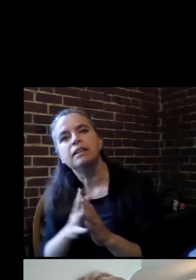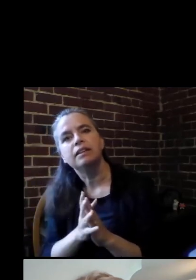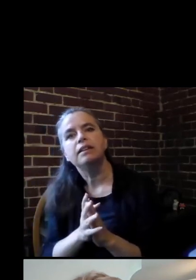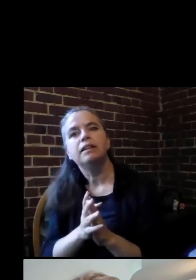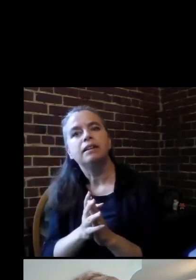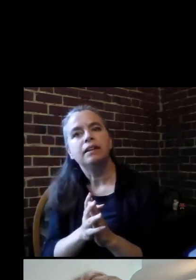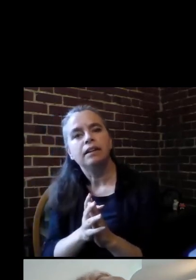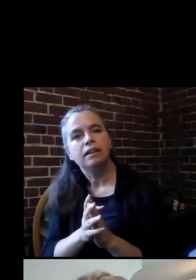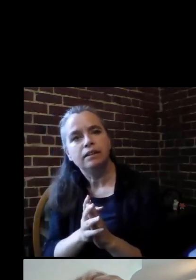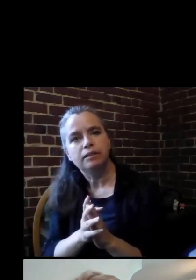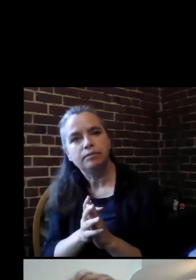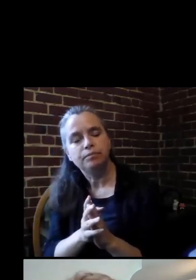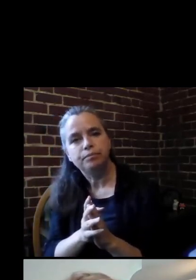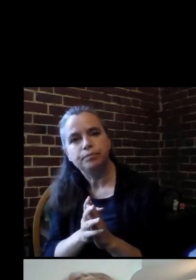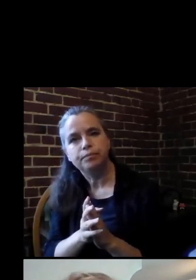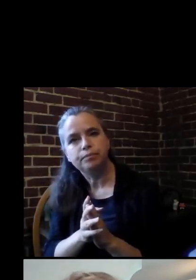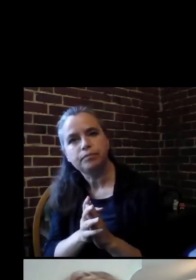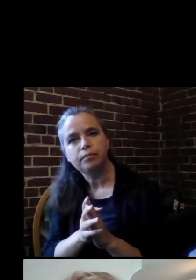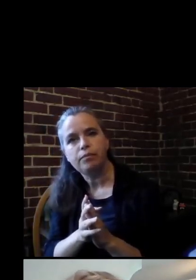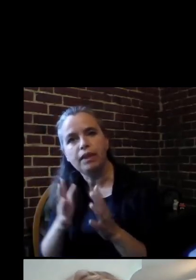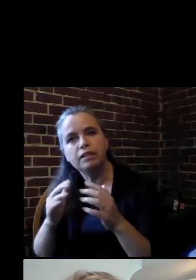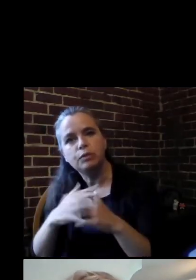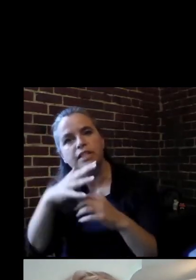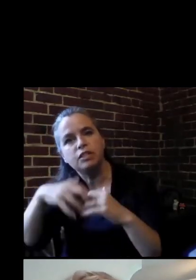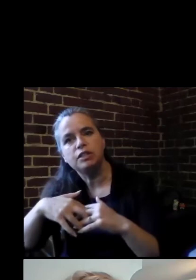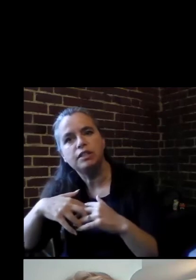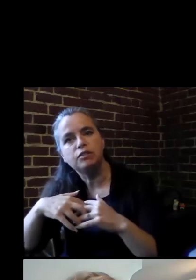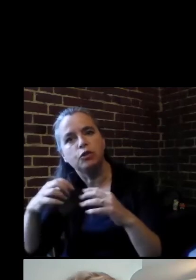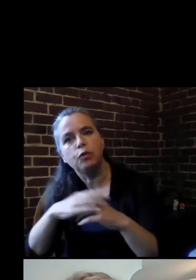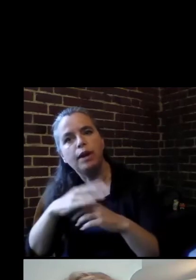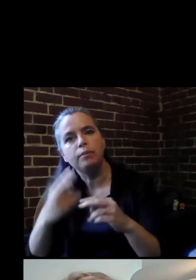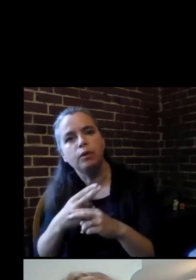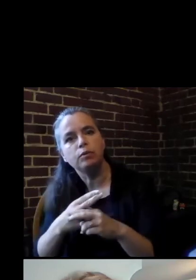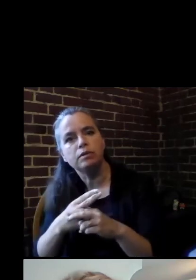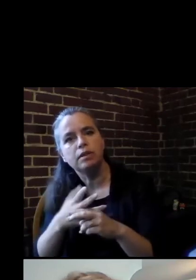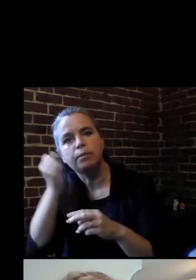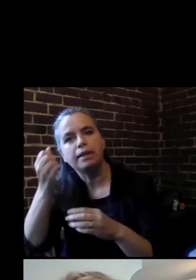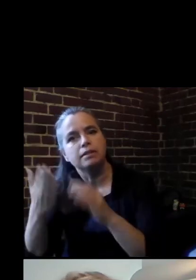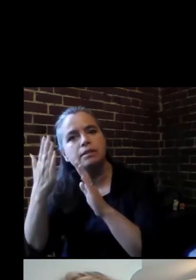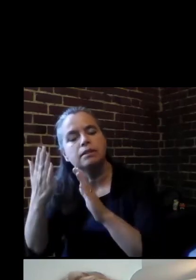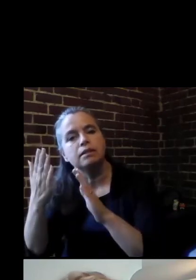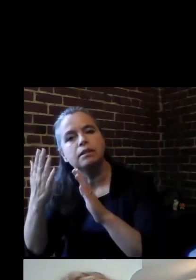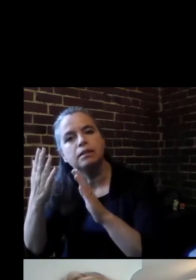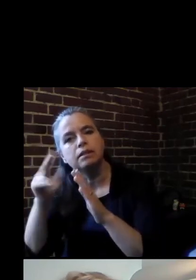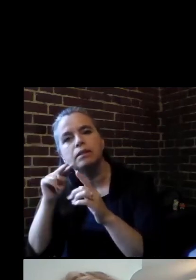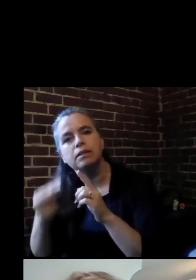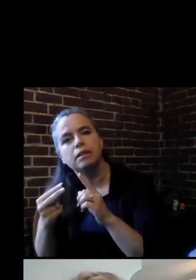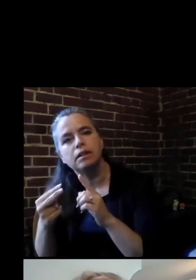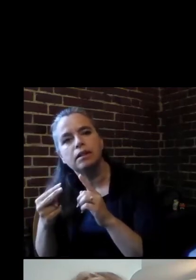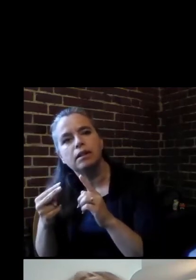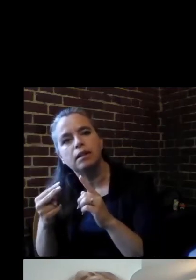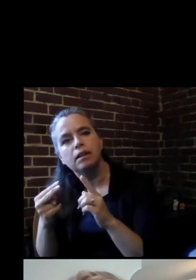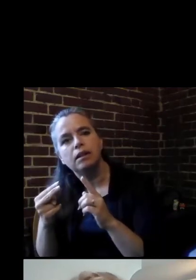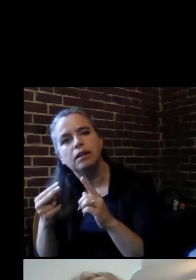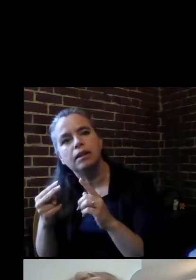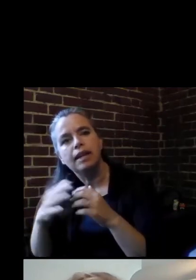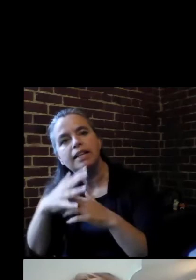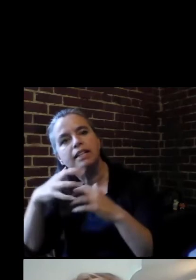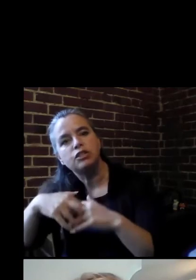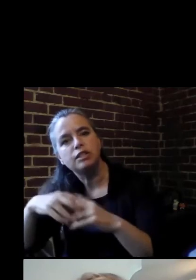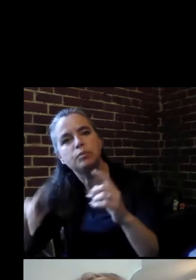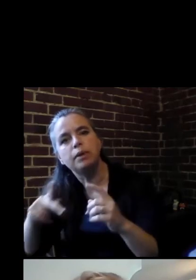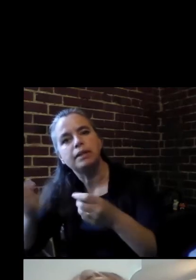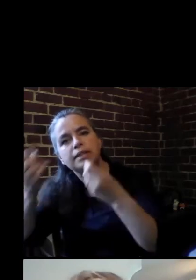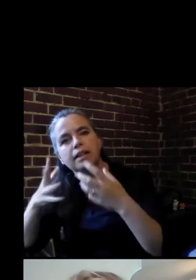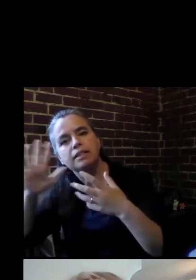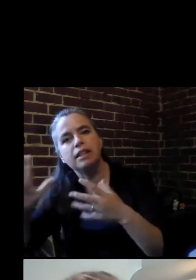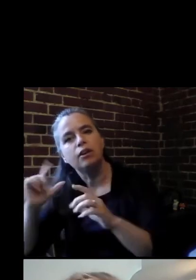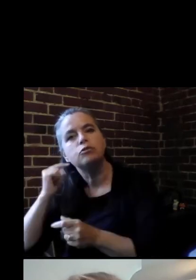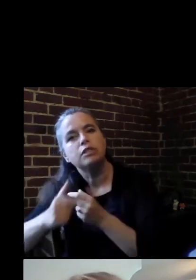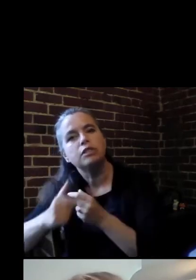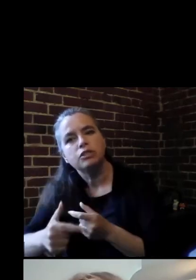And really, what's the best way of looking at Indigenous grape use? Honestly, to let Indigenous people tell us about their own traditions and their own uses of grapes in their modern cuisines.